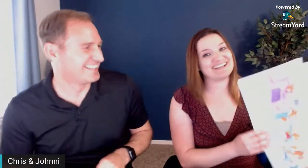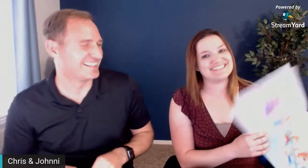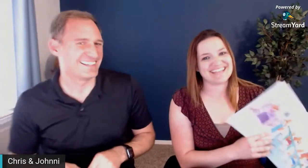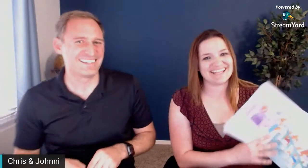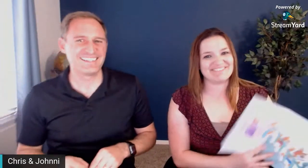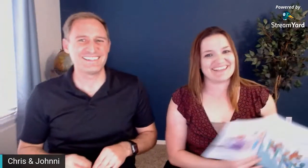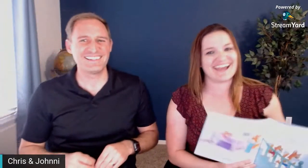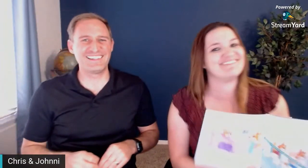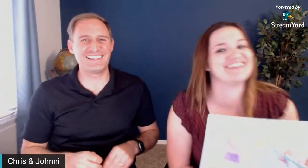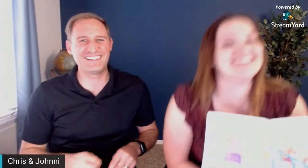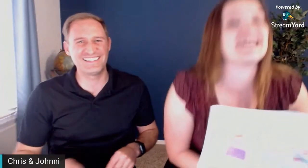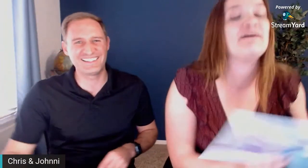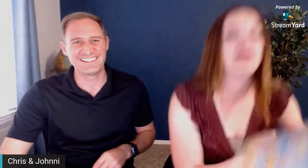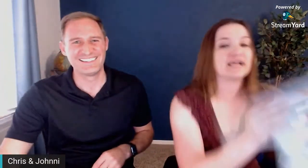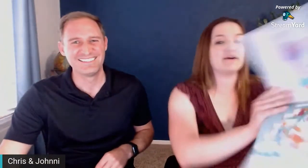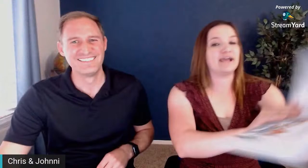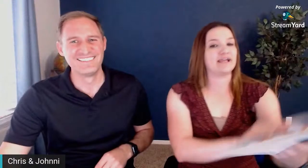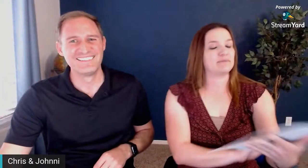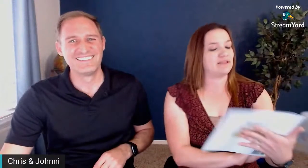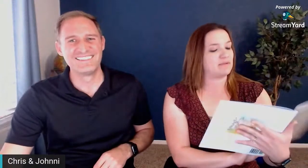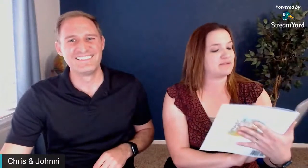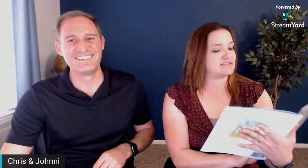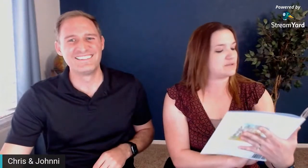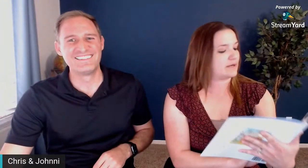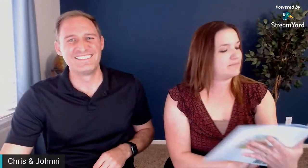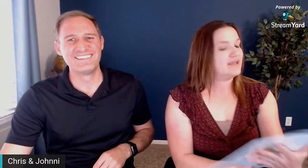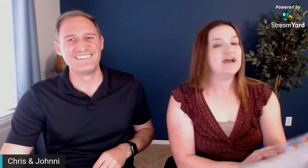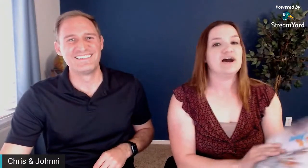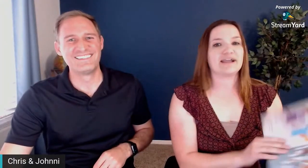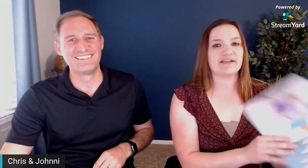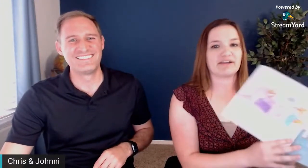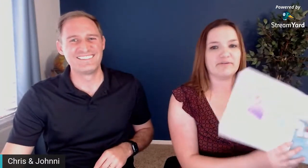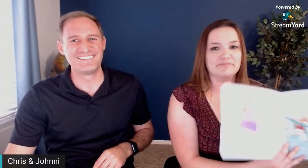why he's telling me that because i'm like okay hear me let me read this story okay here we go